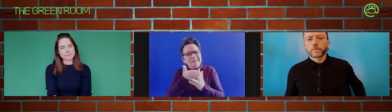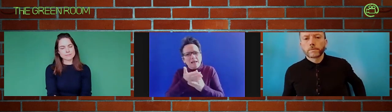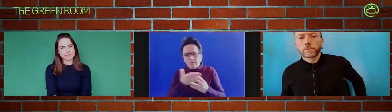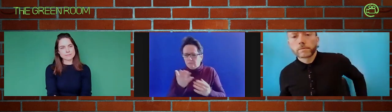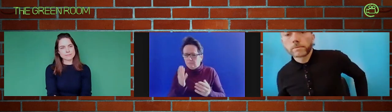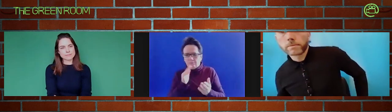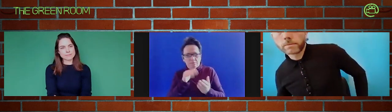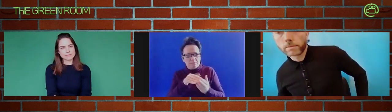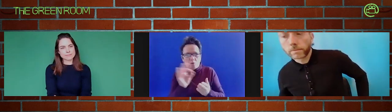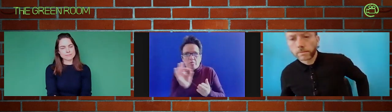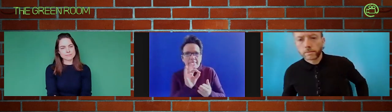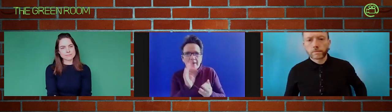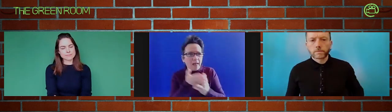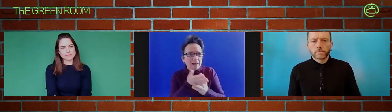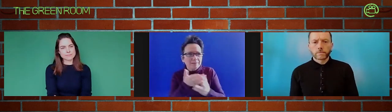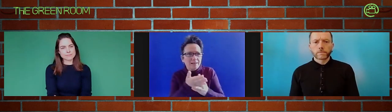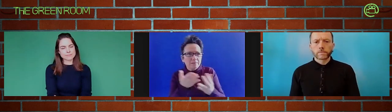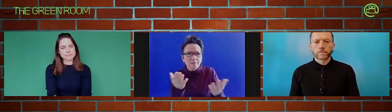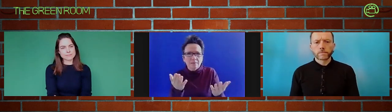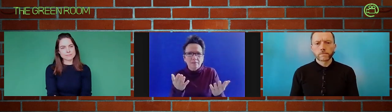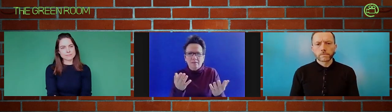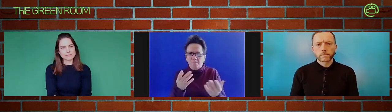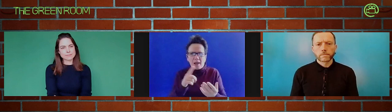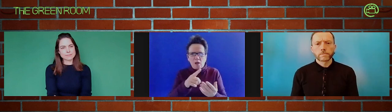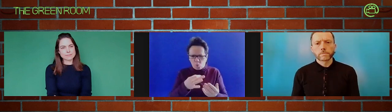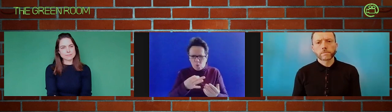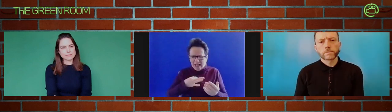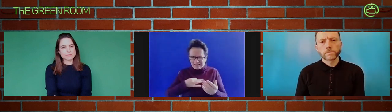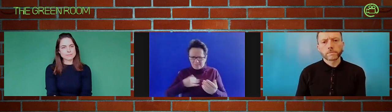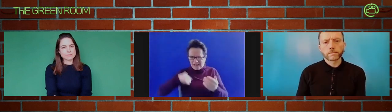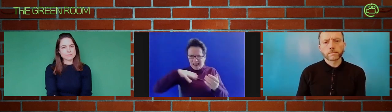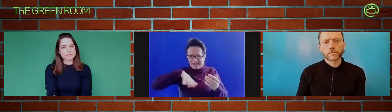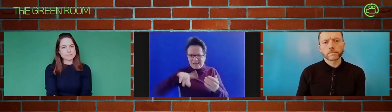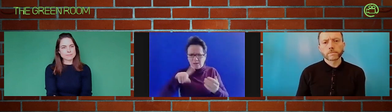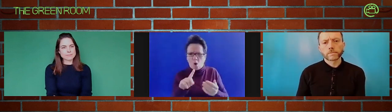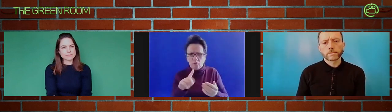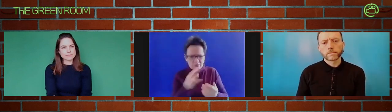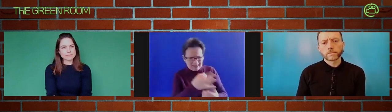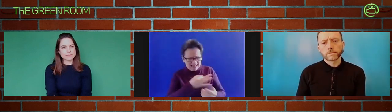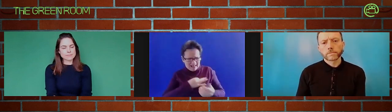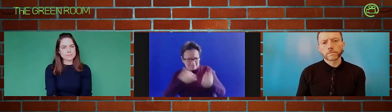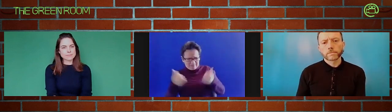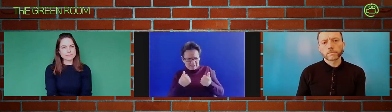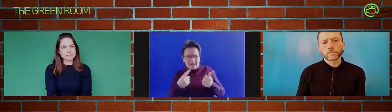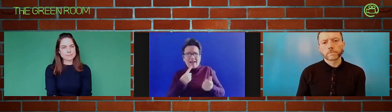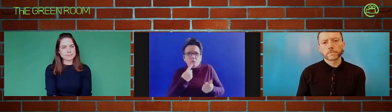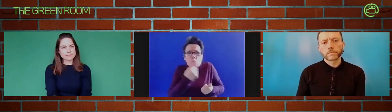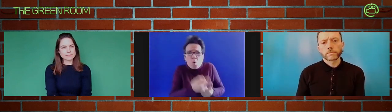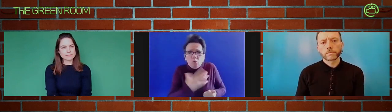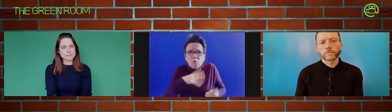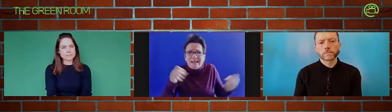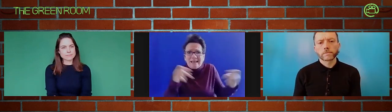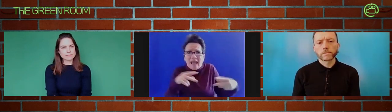for and I just said but you asked for us twice to verify this like and I said I needed captions and you went 'cool and' then I asked 'where